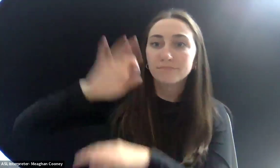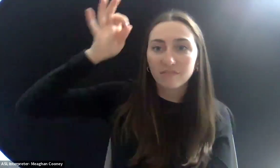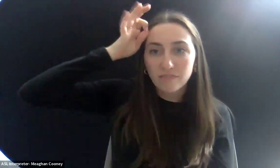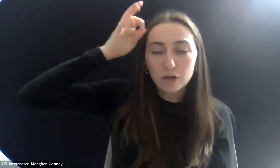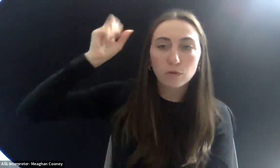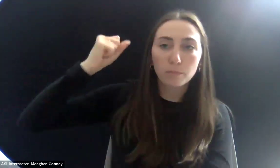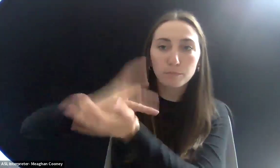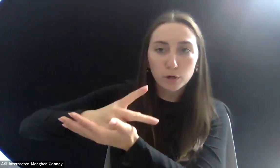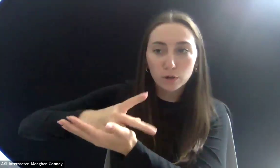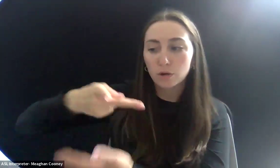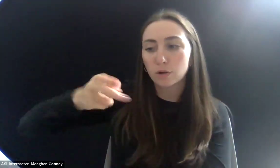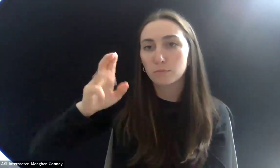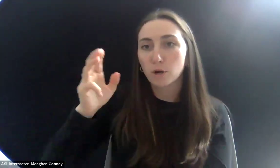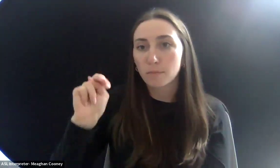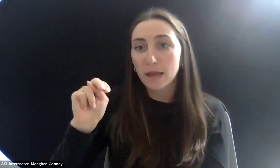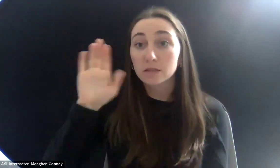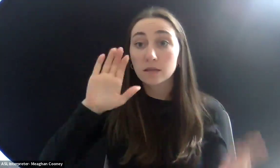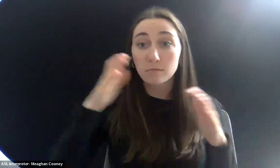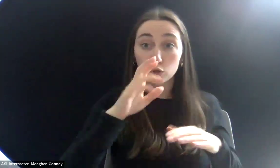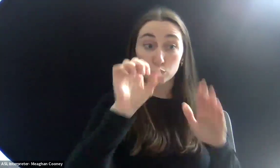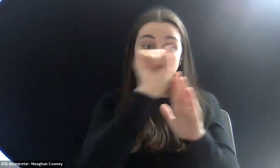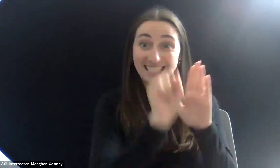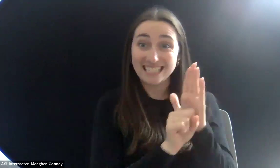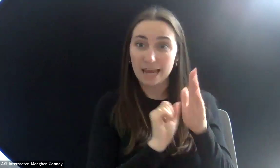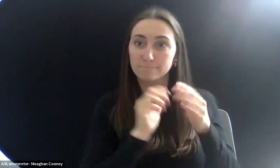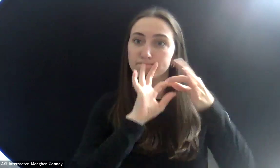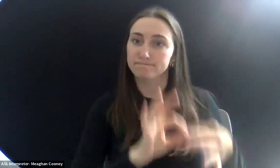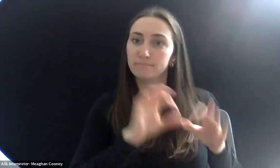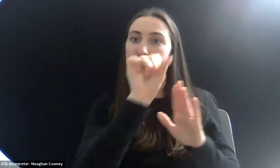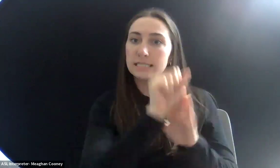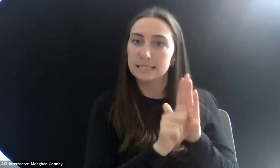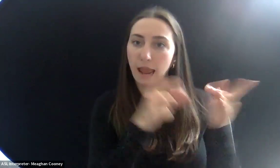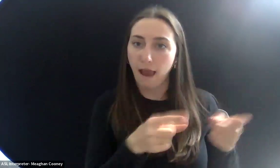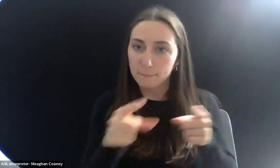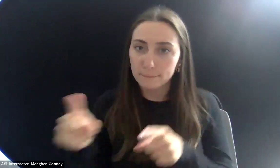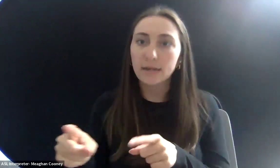state NEPA is premised on state actions like state permits and approvals.